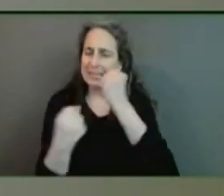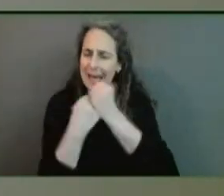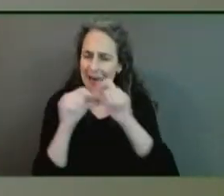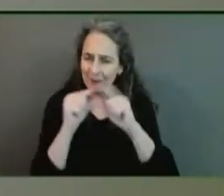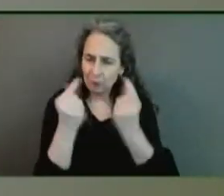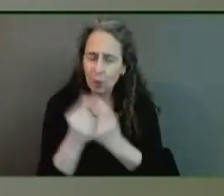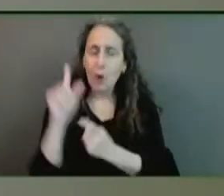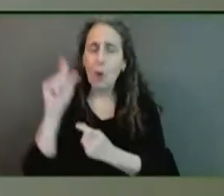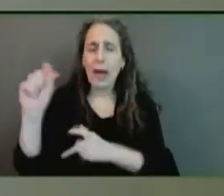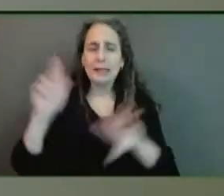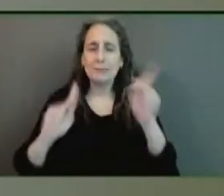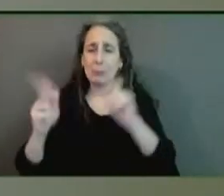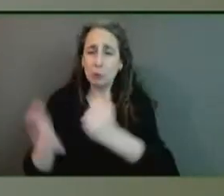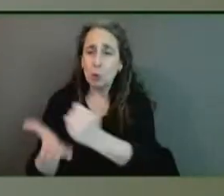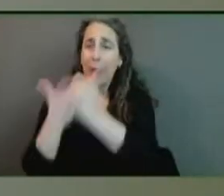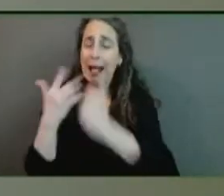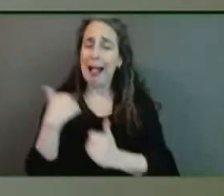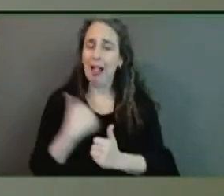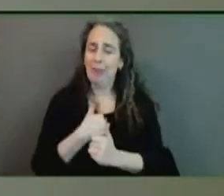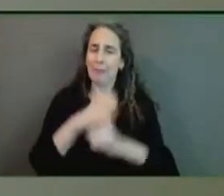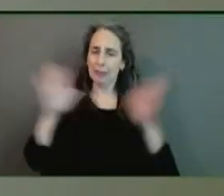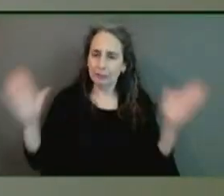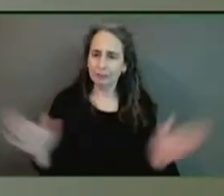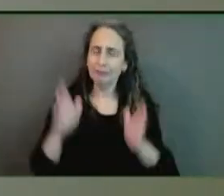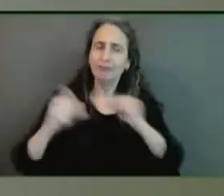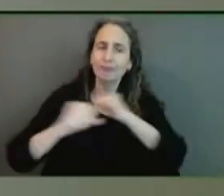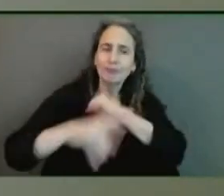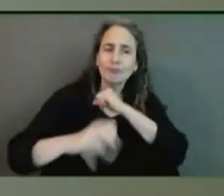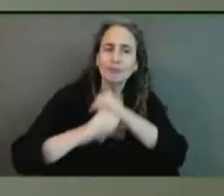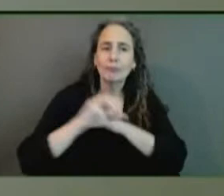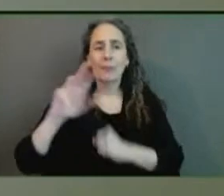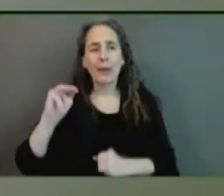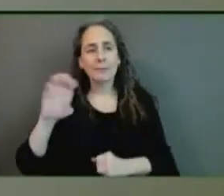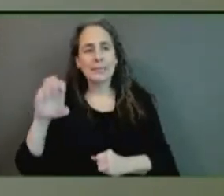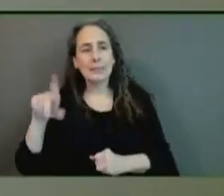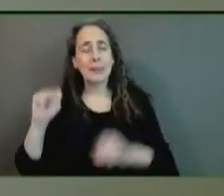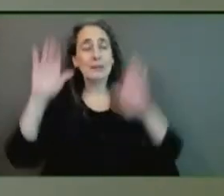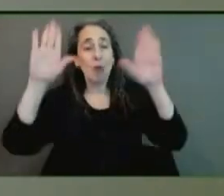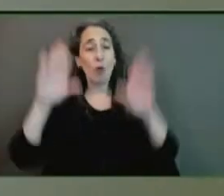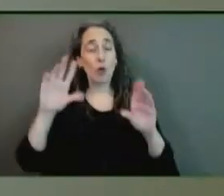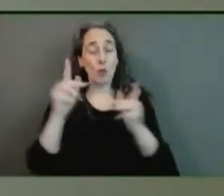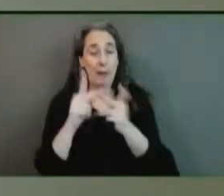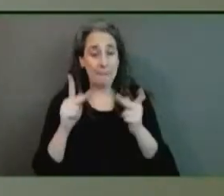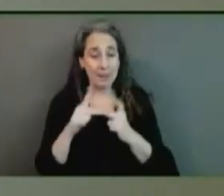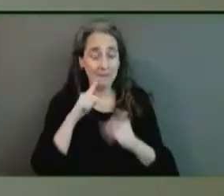organizations. We ask our advocacy groups. We ask people